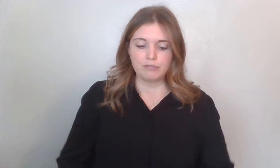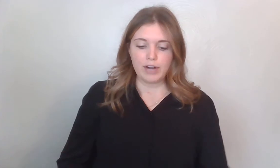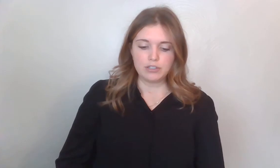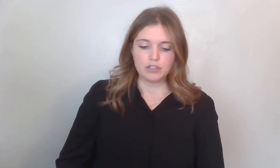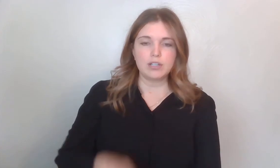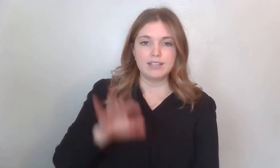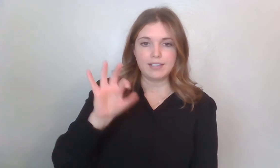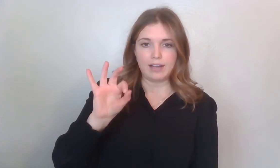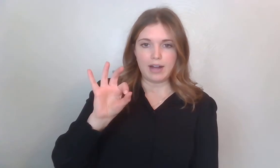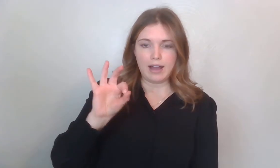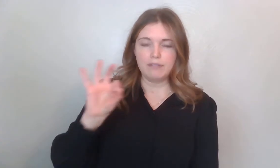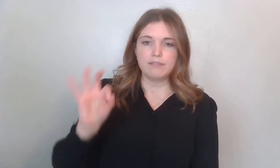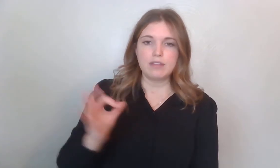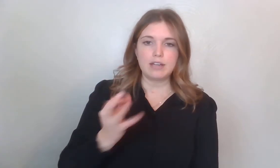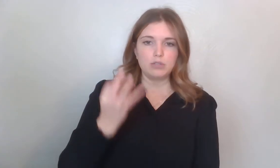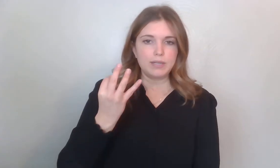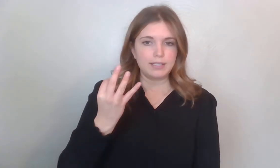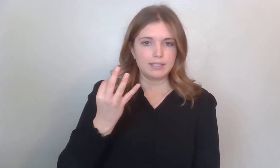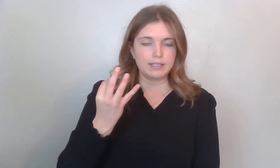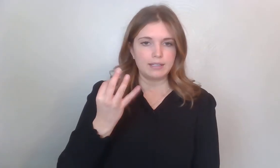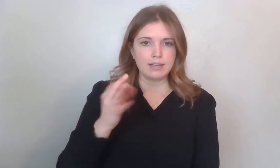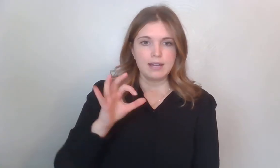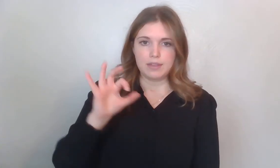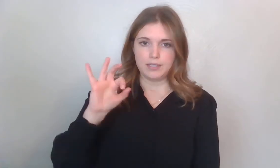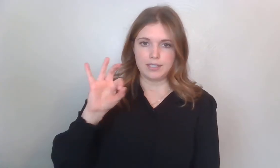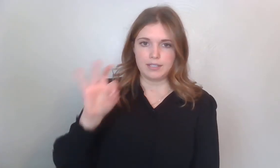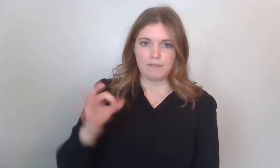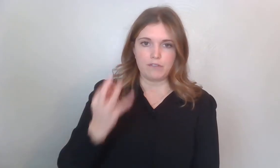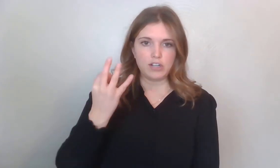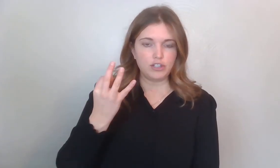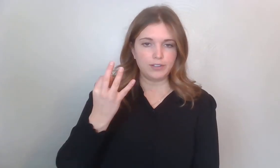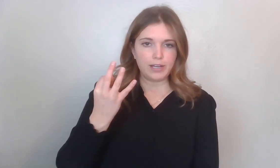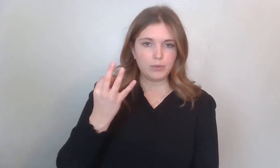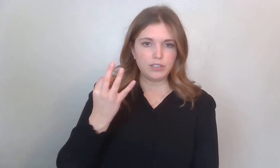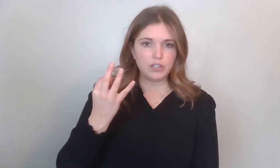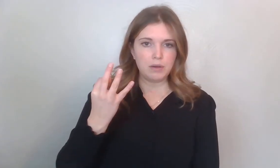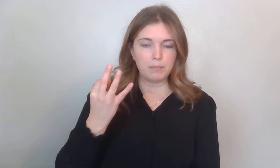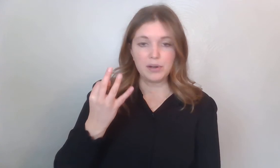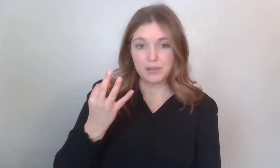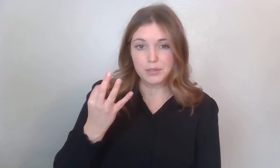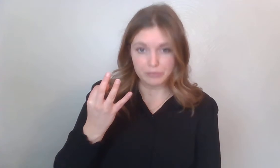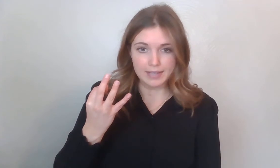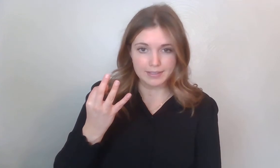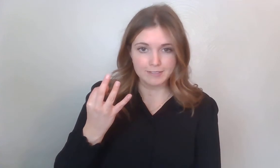FRENCH is the letter F that twists. This is FRENCH the language, but also FRANCE